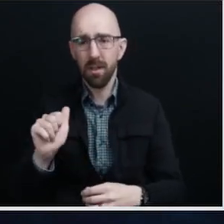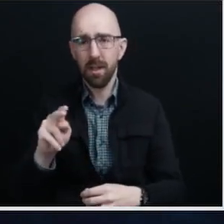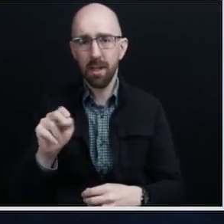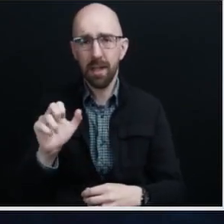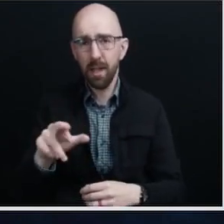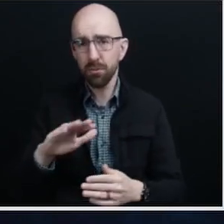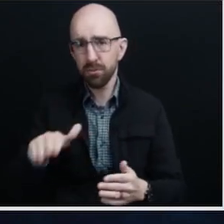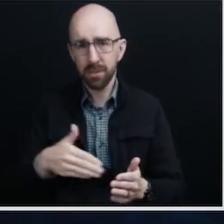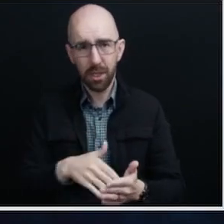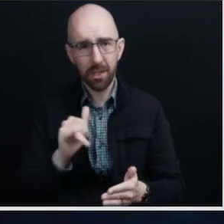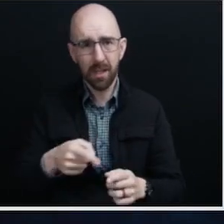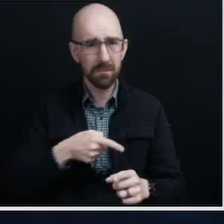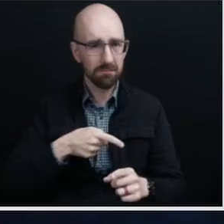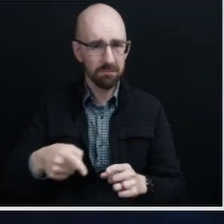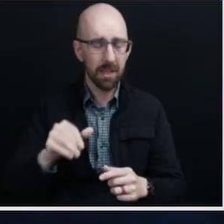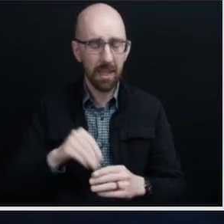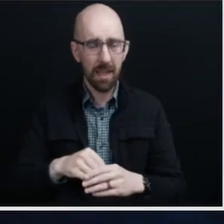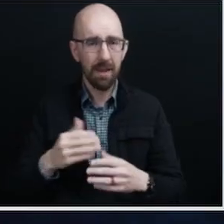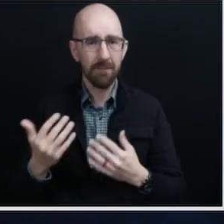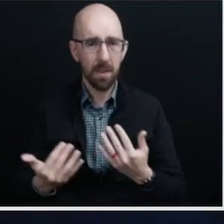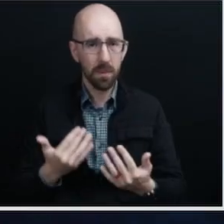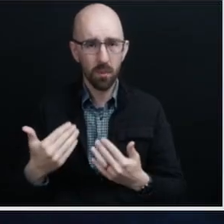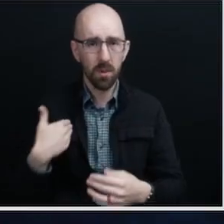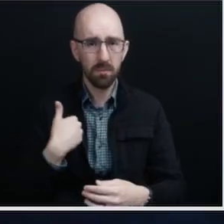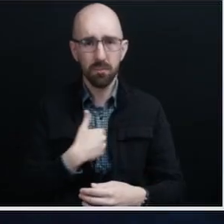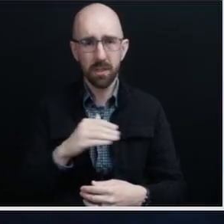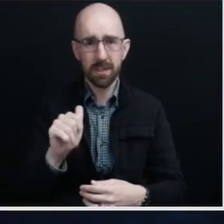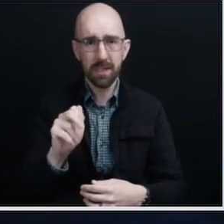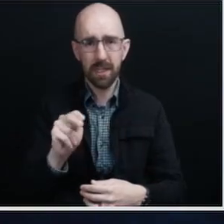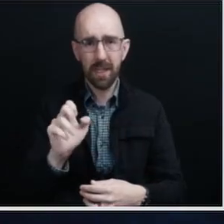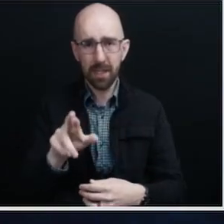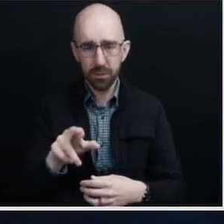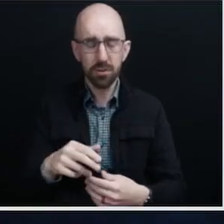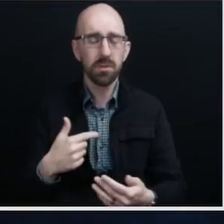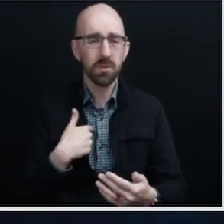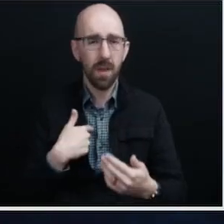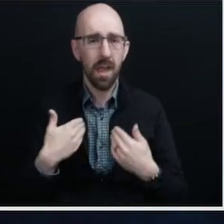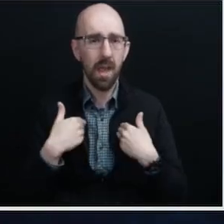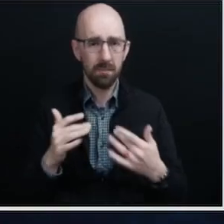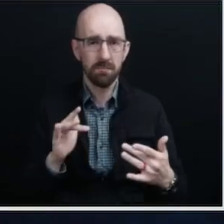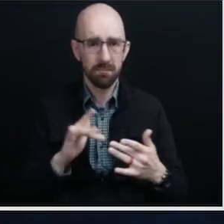specialize in inflammatory breast cancer. Um, and I had been in touch with a nurse navigator at KU